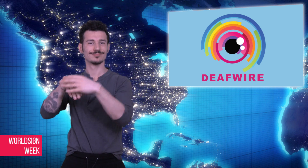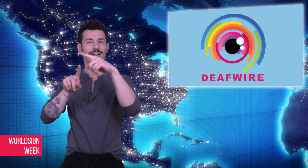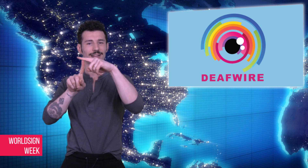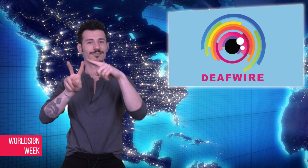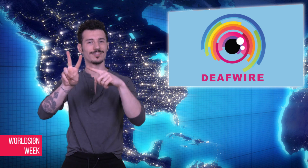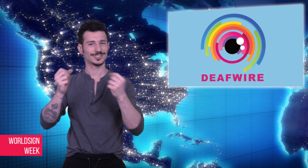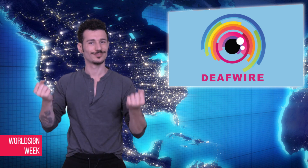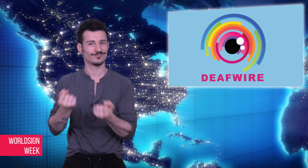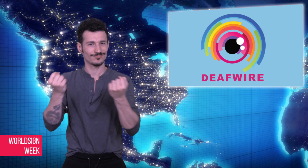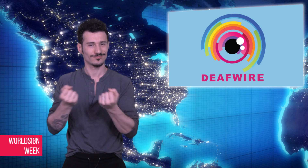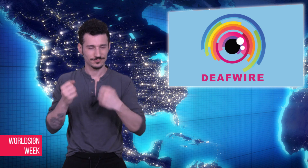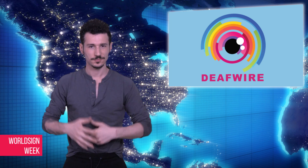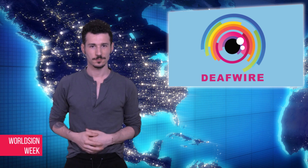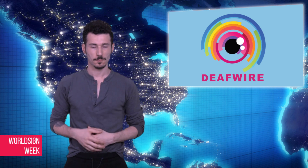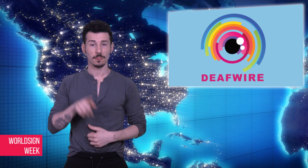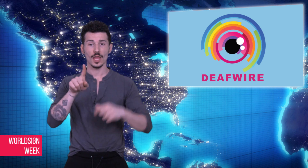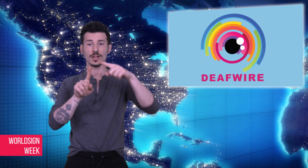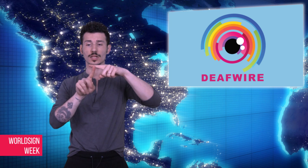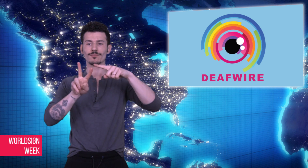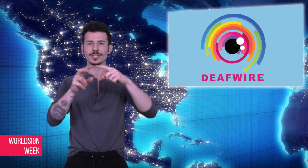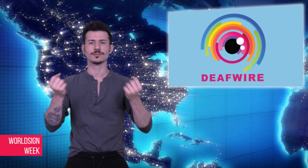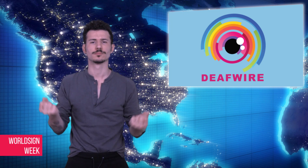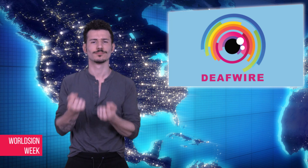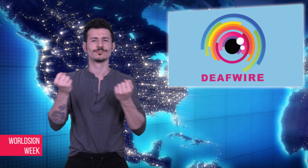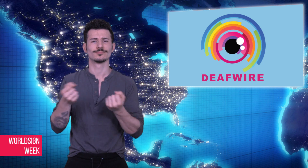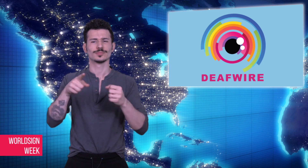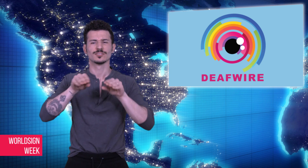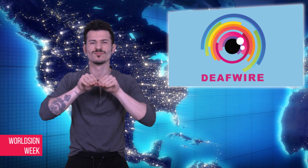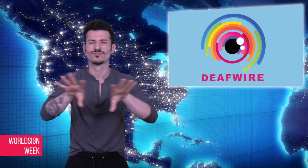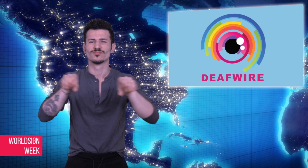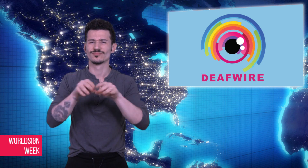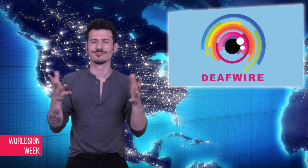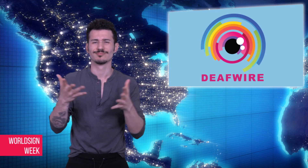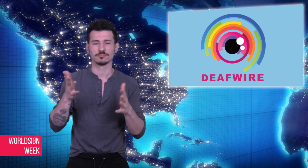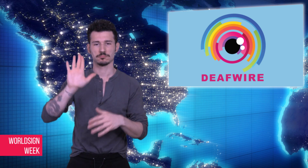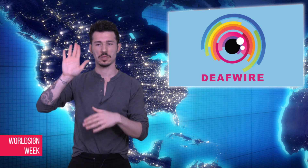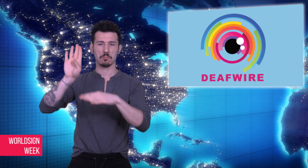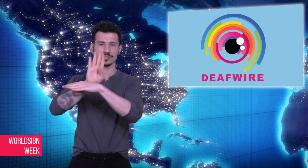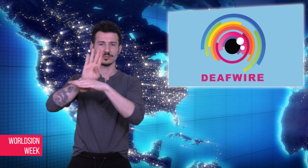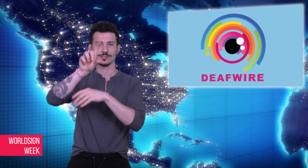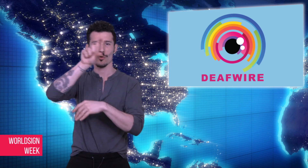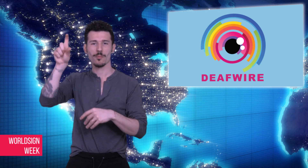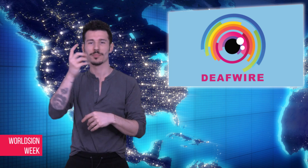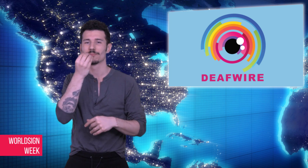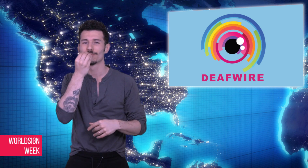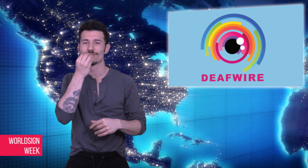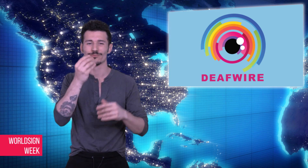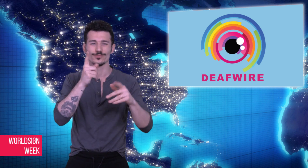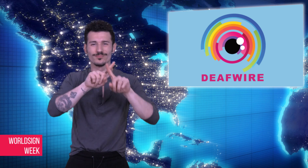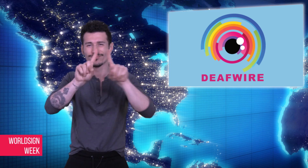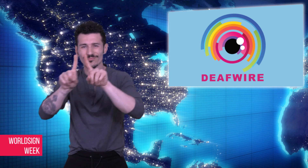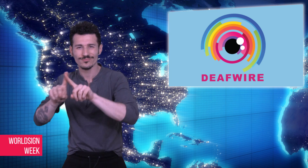Aldi food products including fish fingers and will air during the